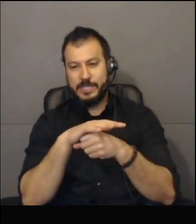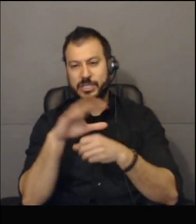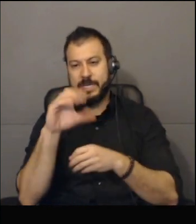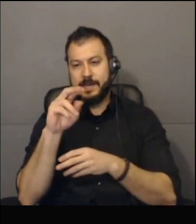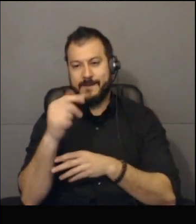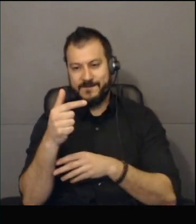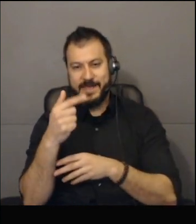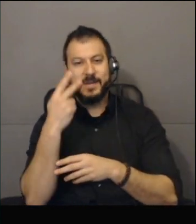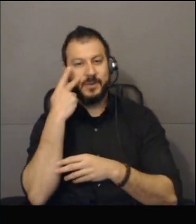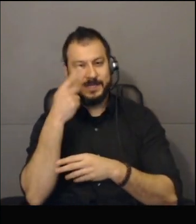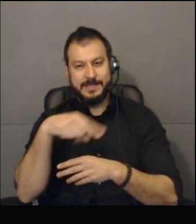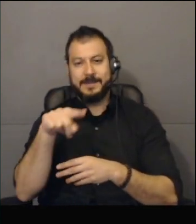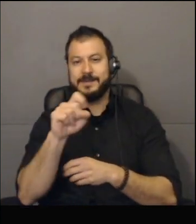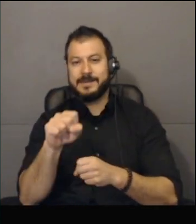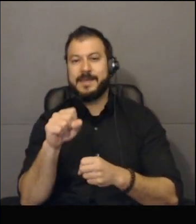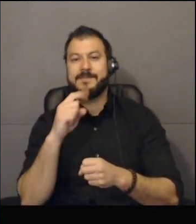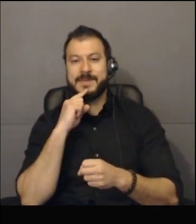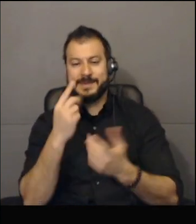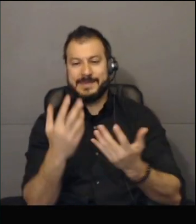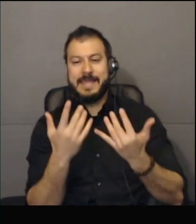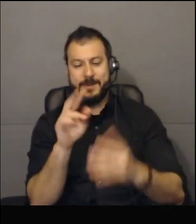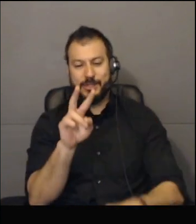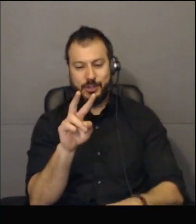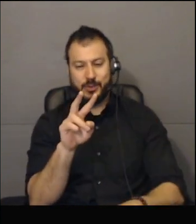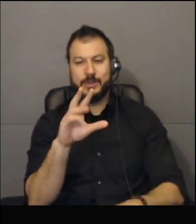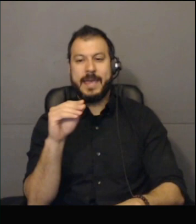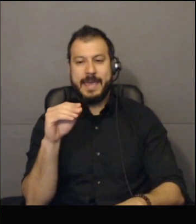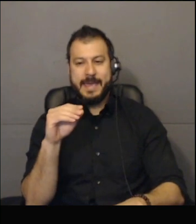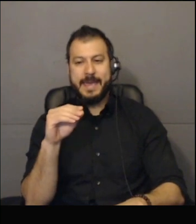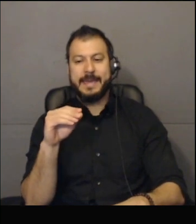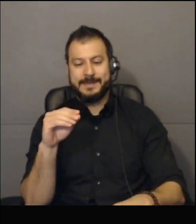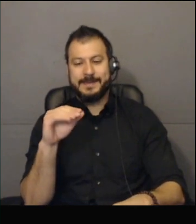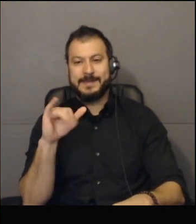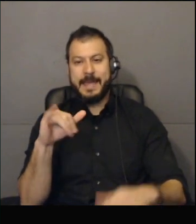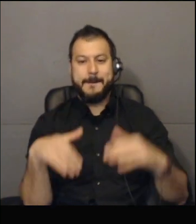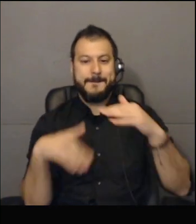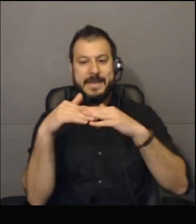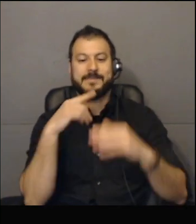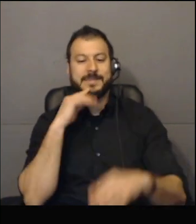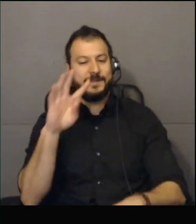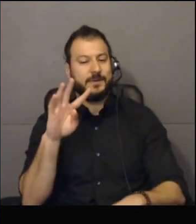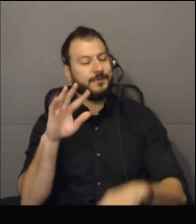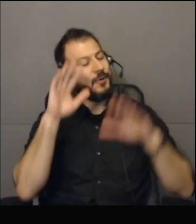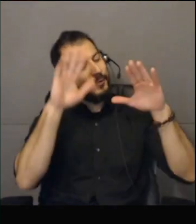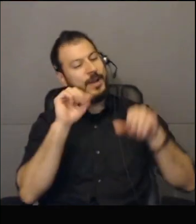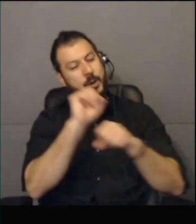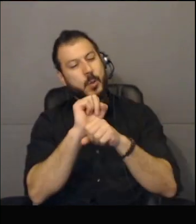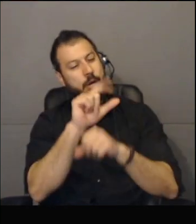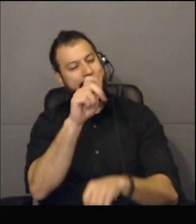that standbys can be configured to two and maximum and we continue to four great work Lester back to you.